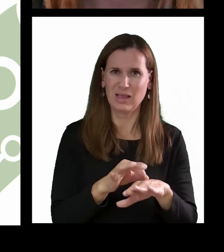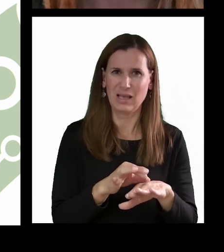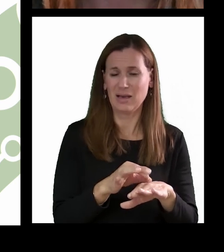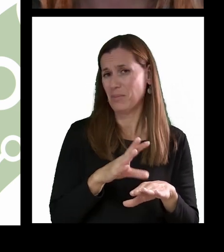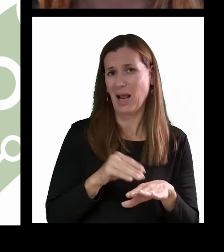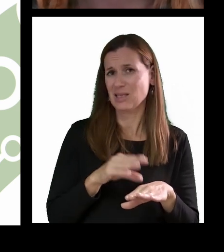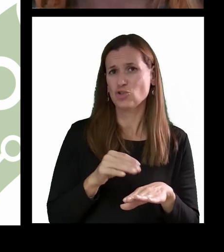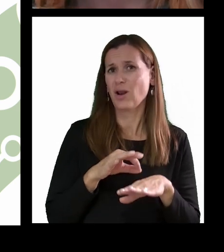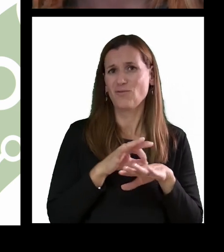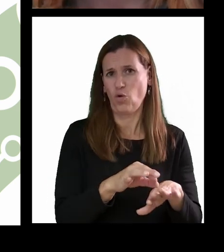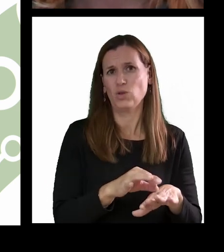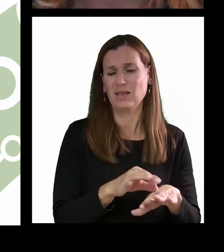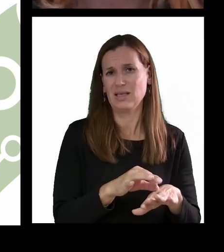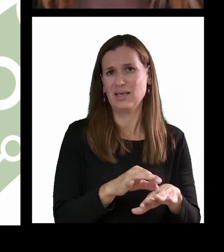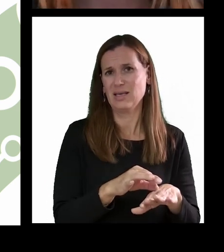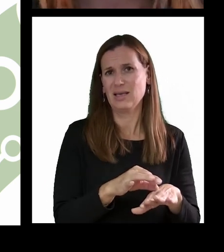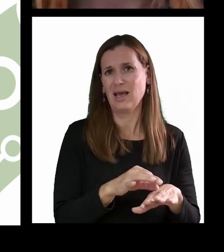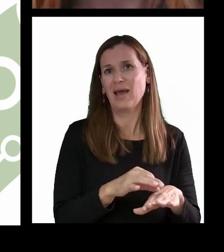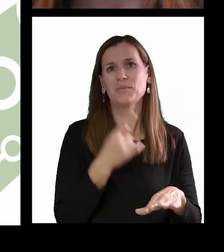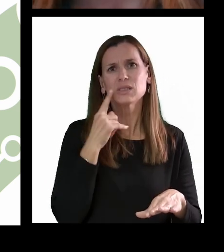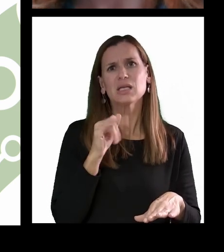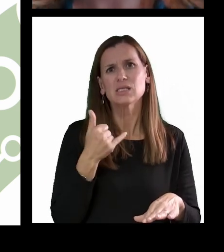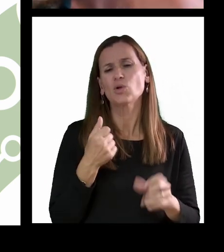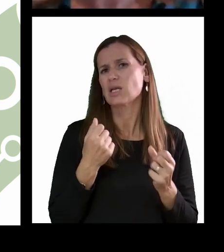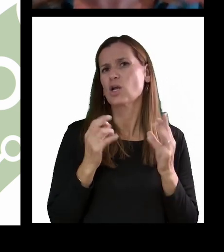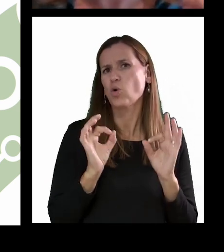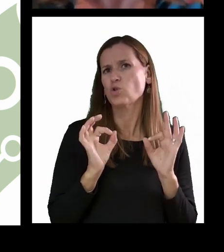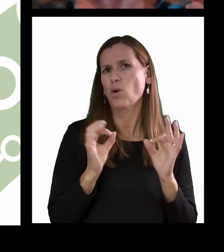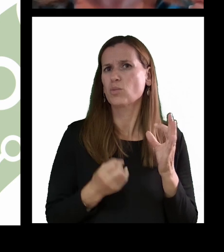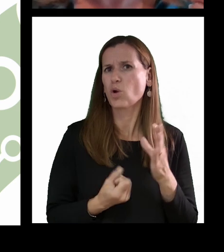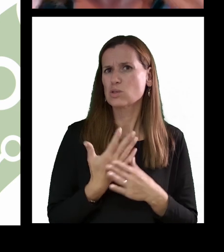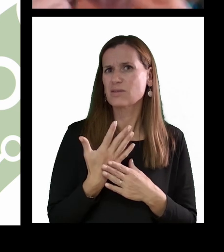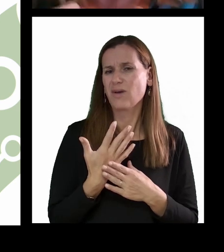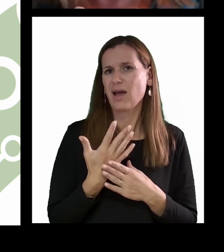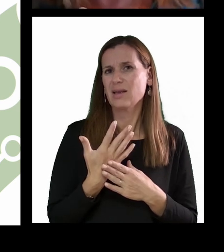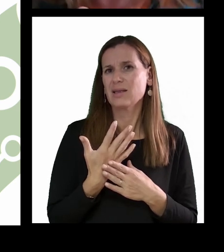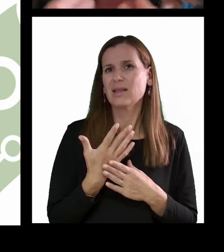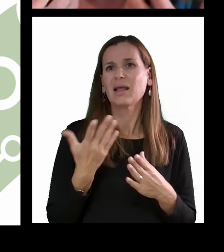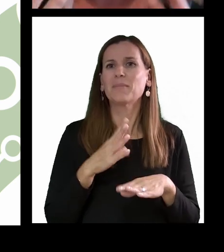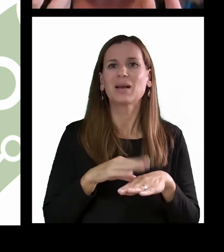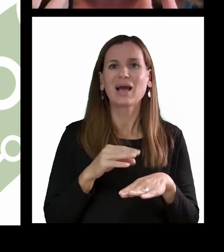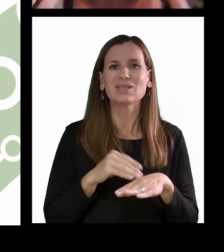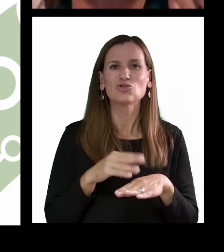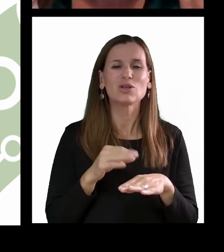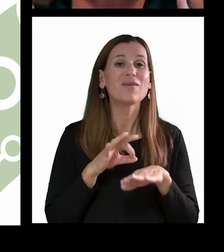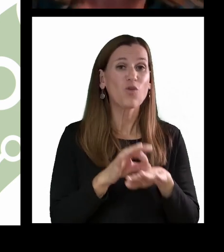because we thought in the end is very good to create a practical manual that a teacher can use in the daily